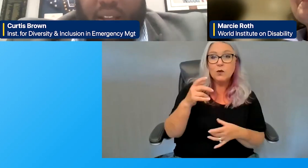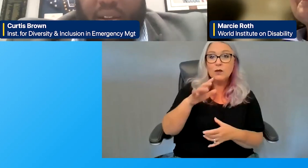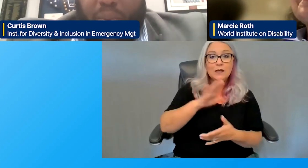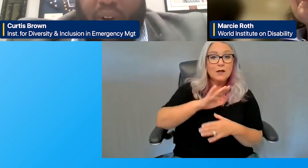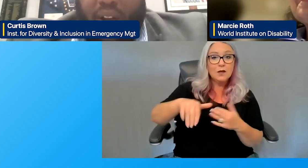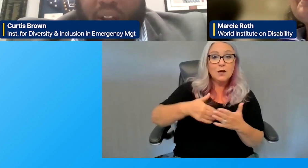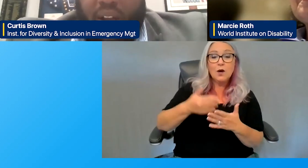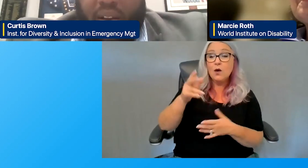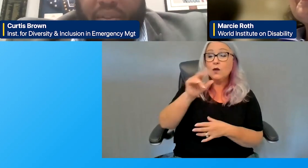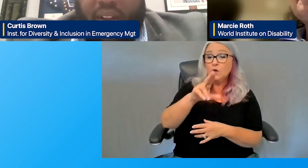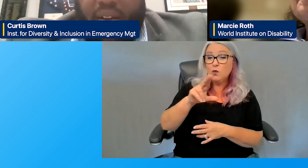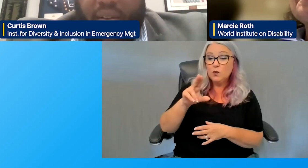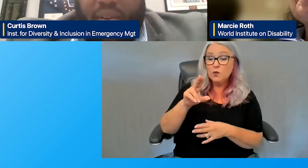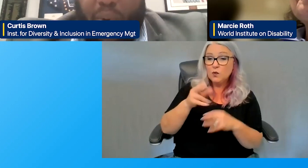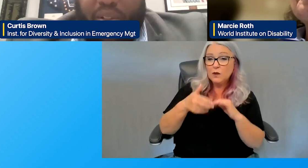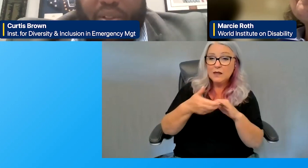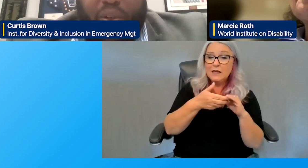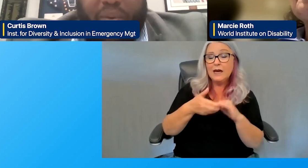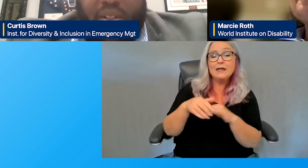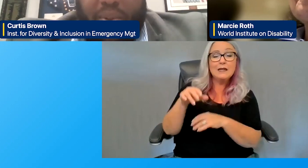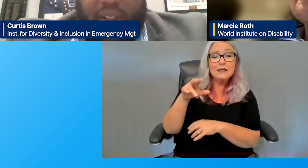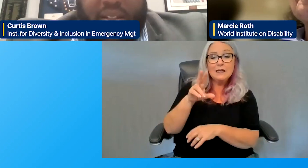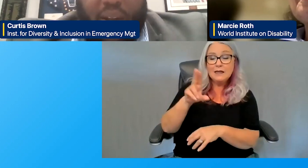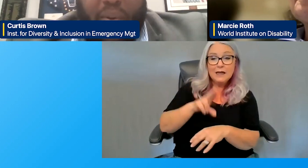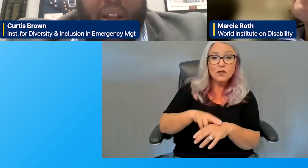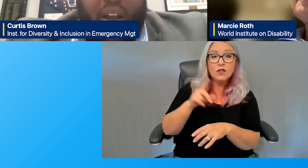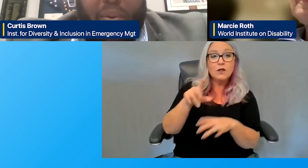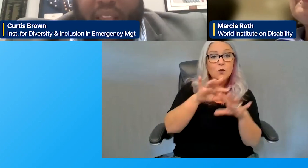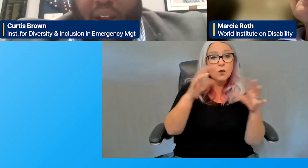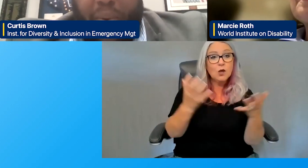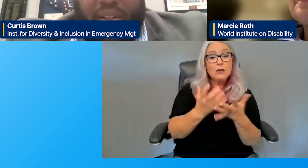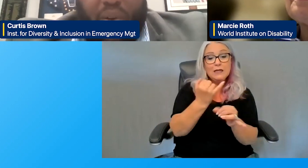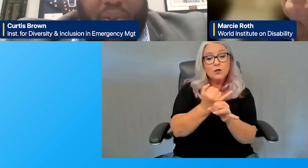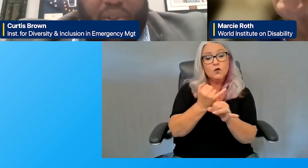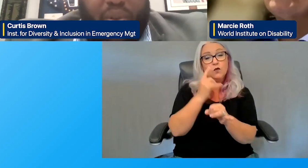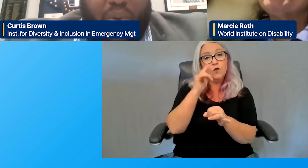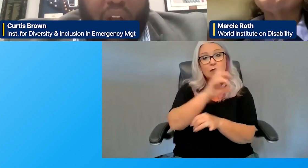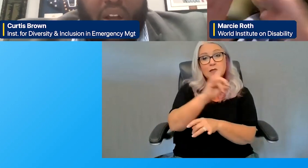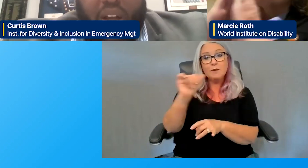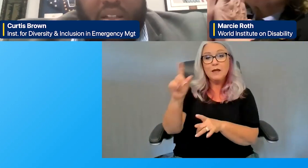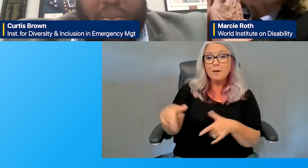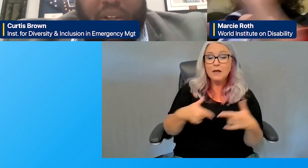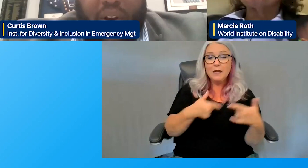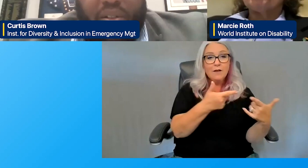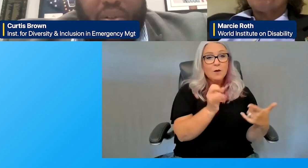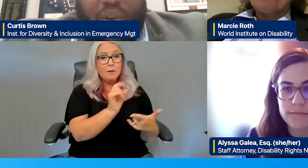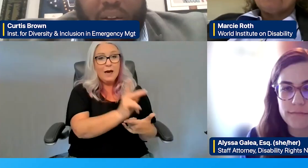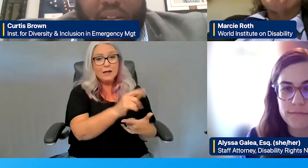united nations and the work via the world institute for disabilities. With that I will pass it over to Disability